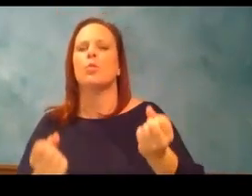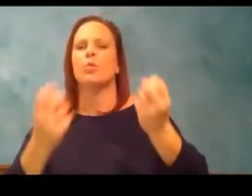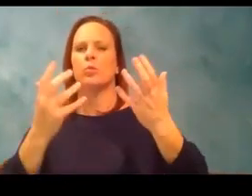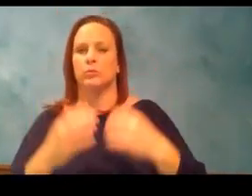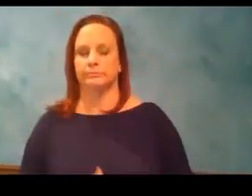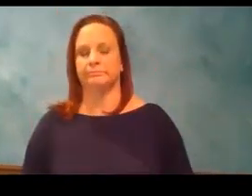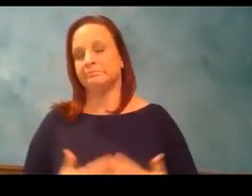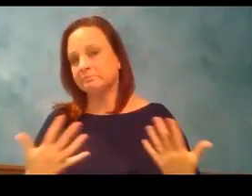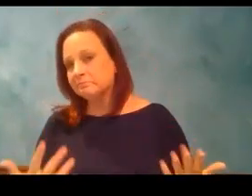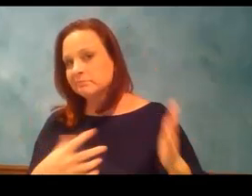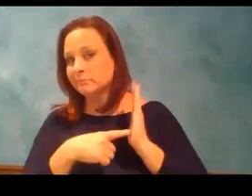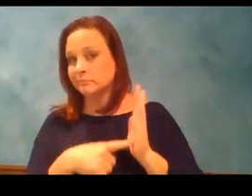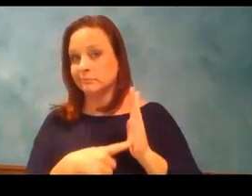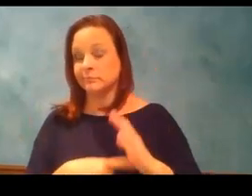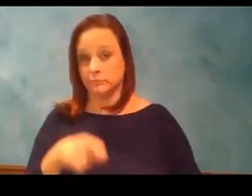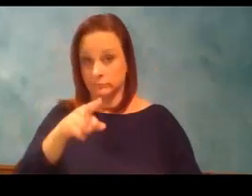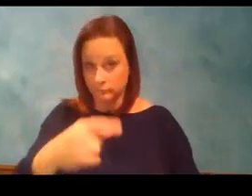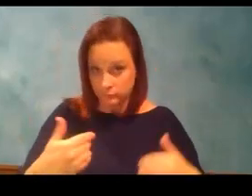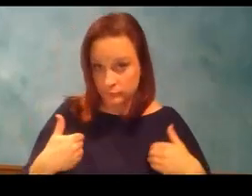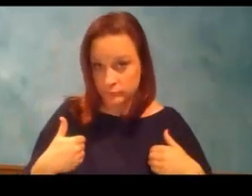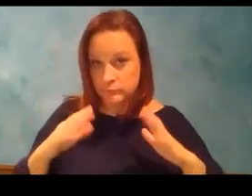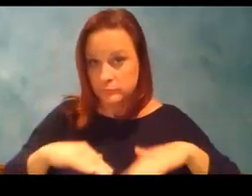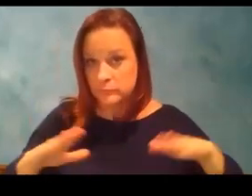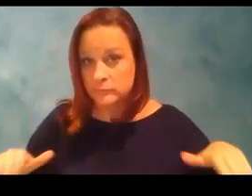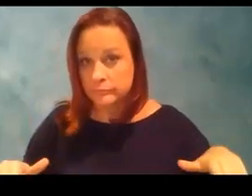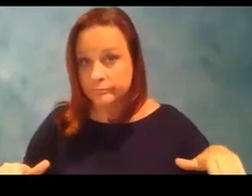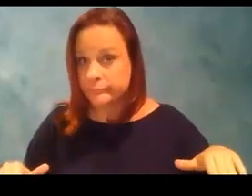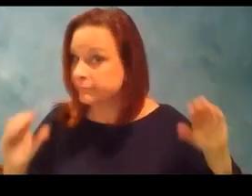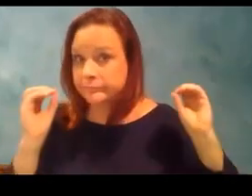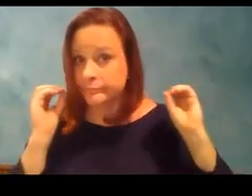This sign refers to quantities. For example: Do you have children?